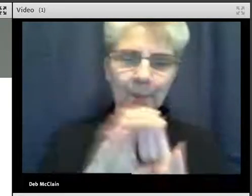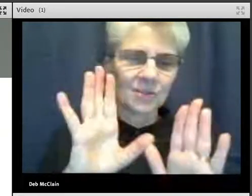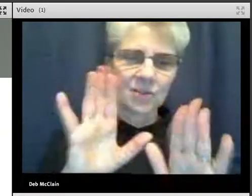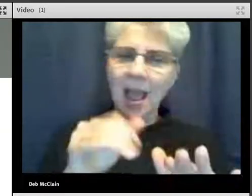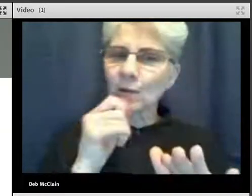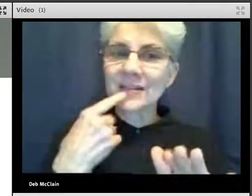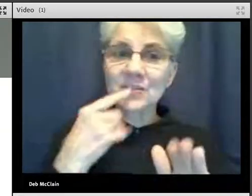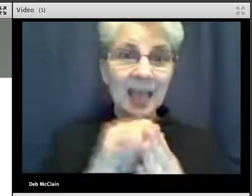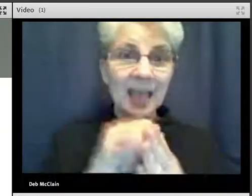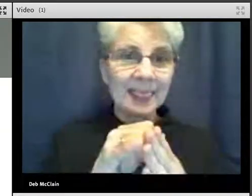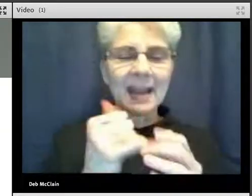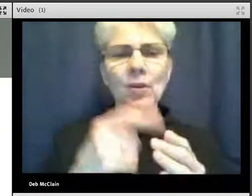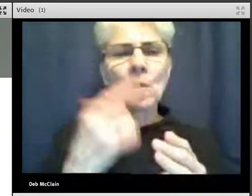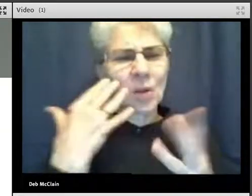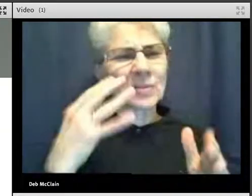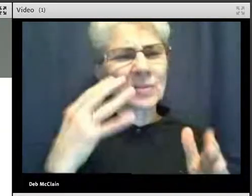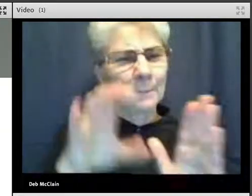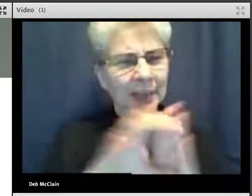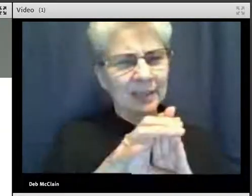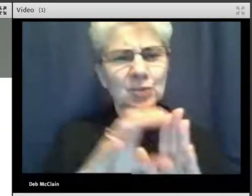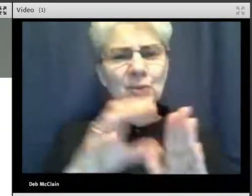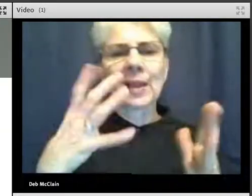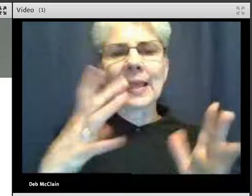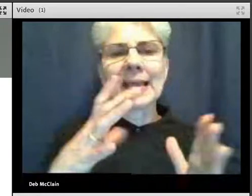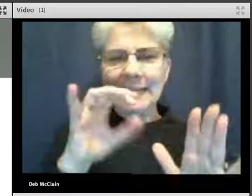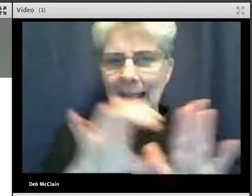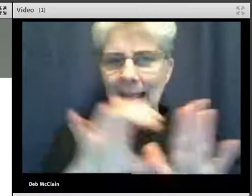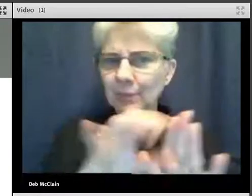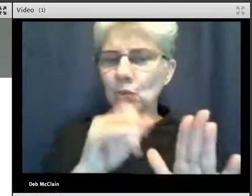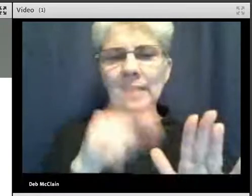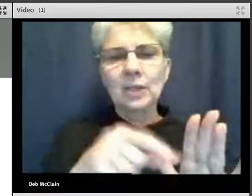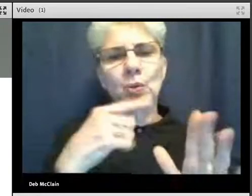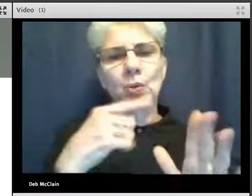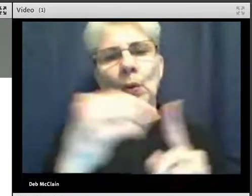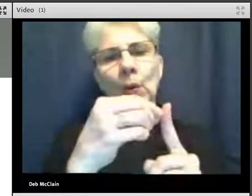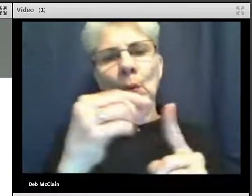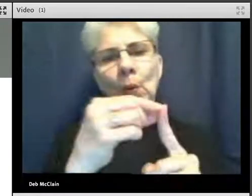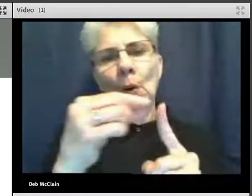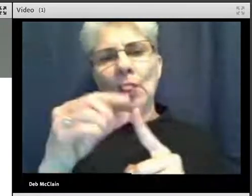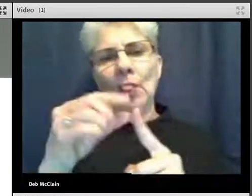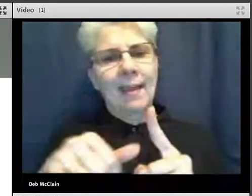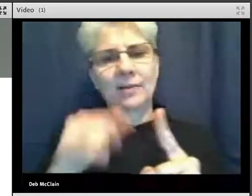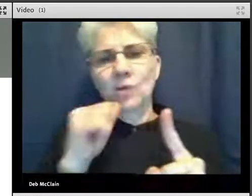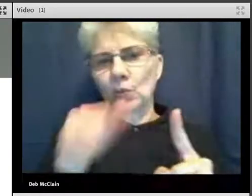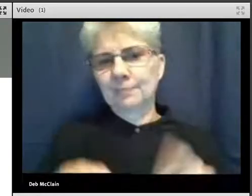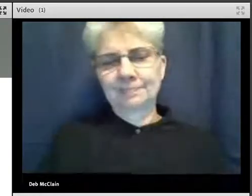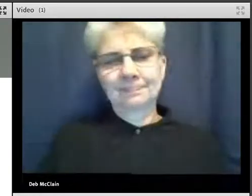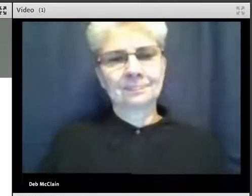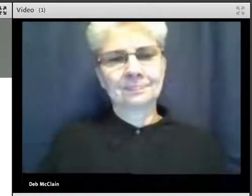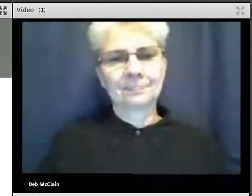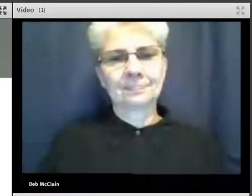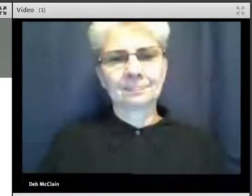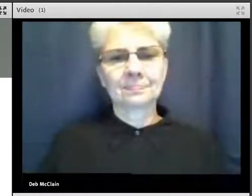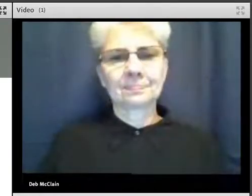Yes, it's an image. I don't need to say that. Everyone knows it's a picture. Everyone knows it's an image. You don't have to put those words in there first.